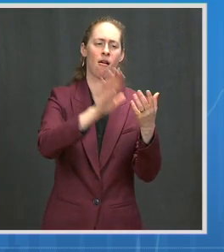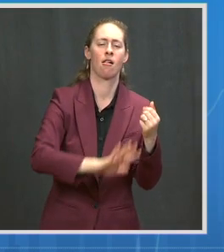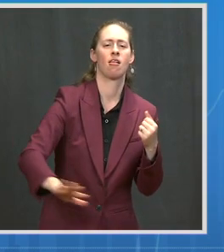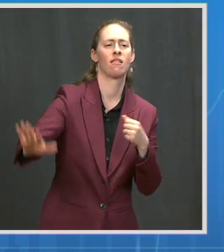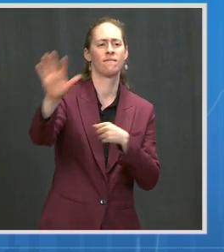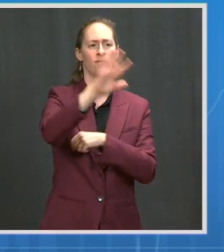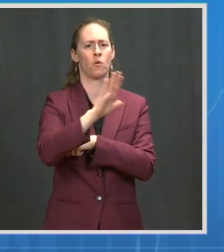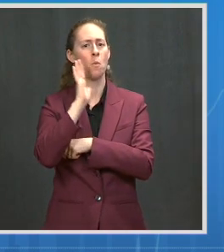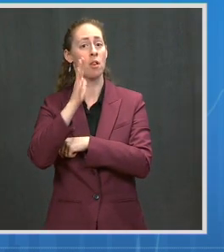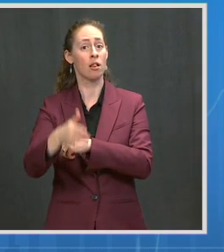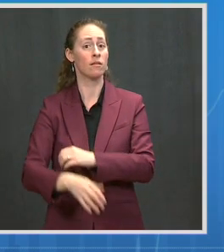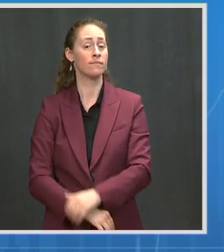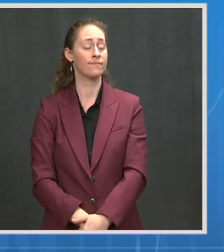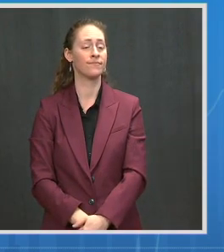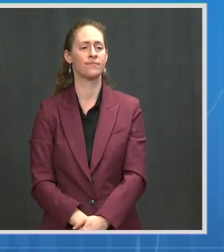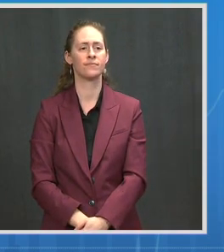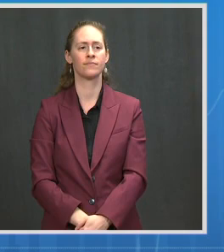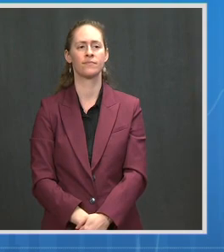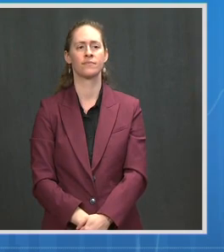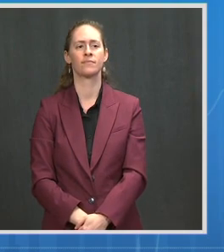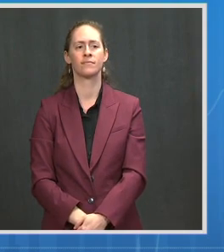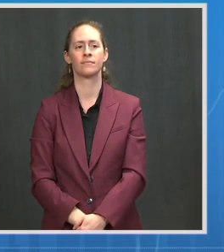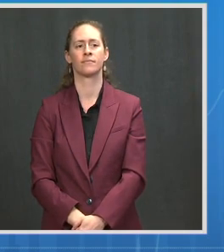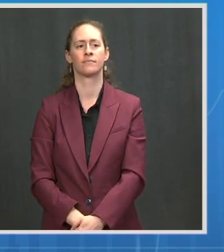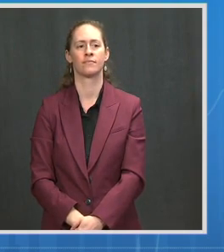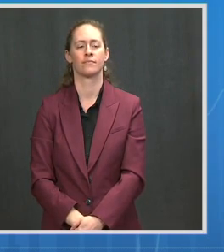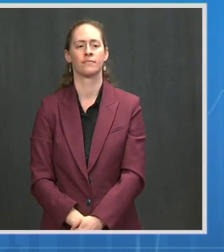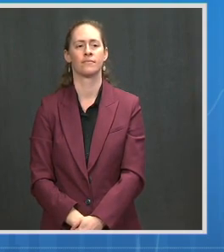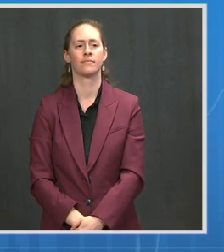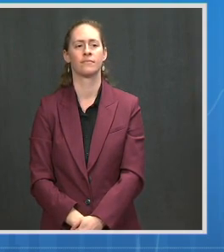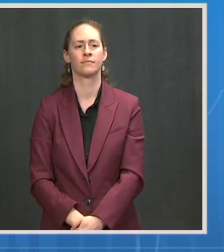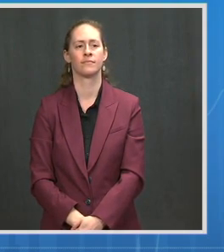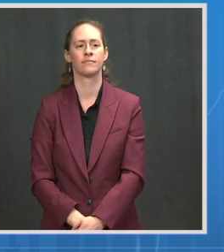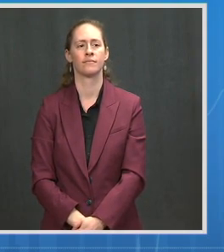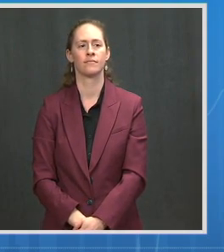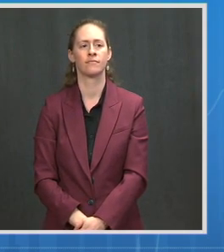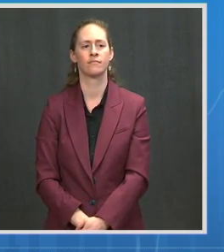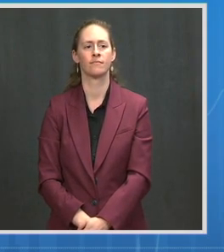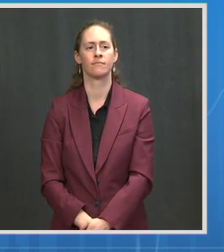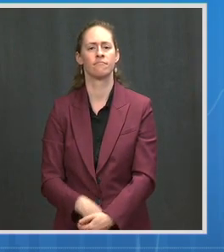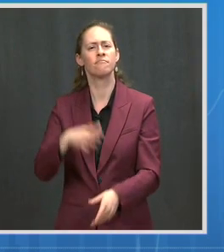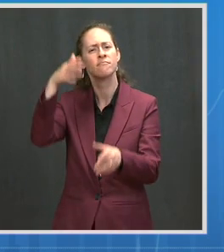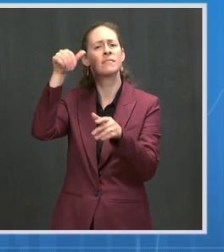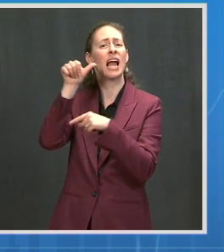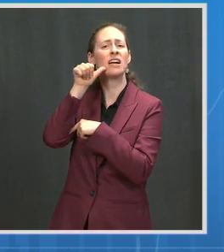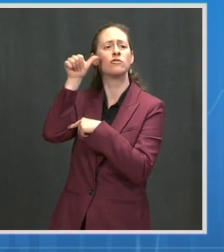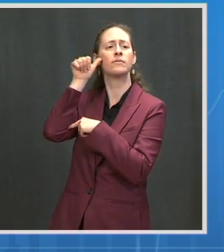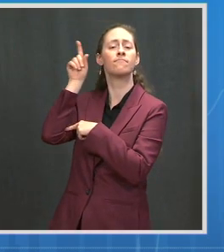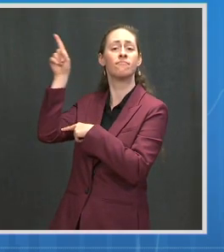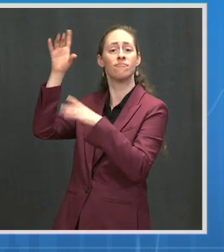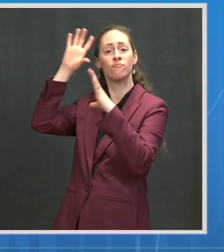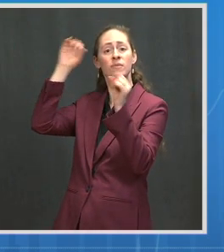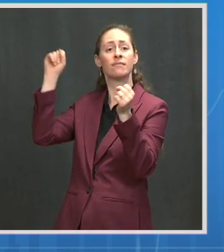the U.S. will be sending 80 million doses overseas. This is five times more than any other country